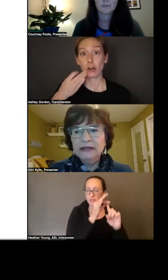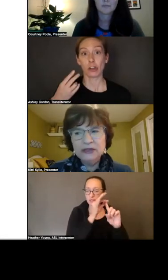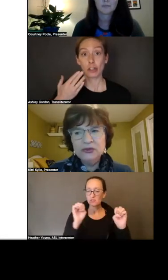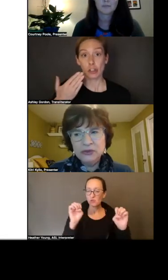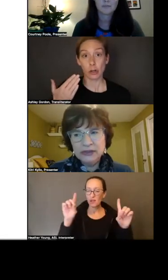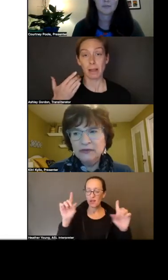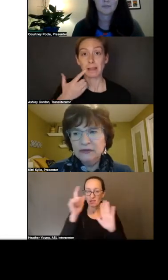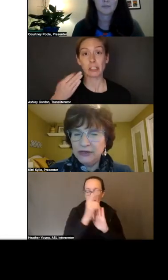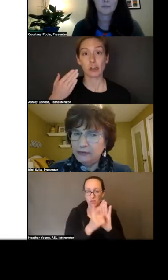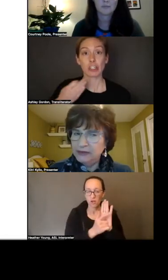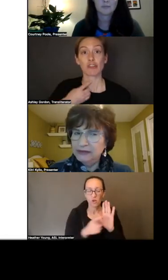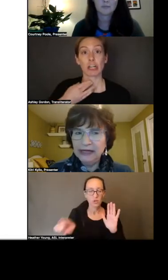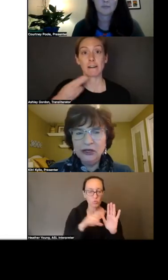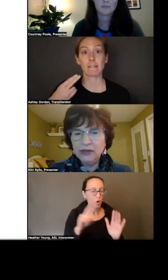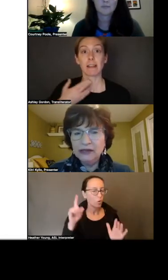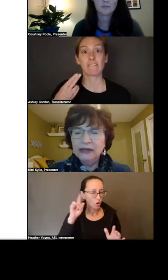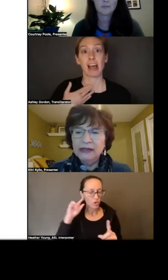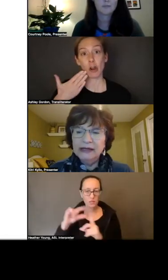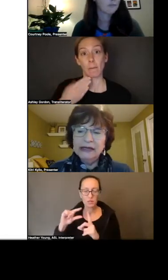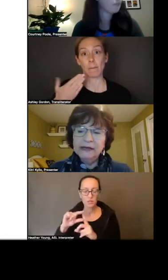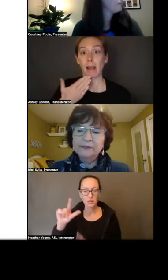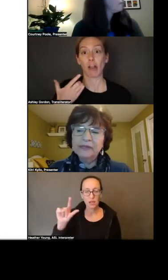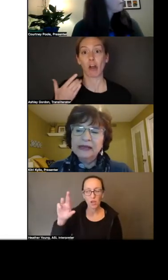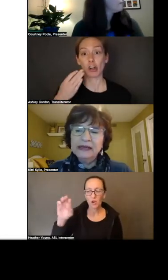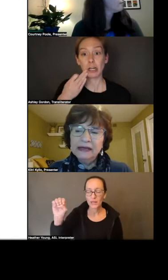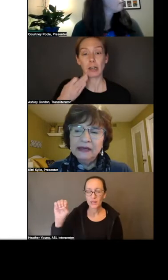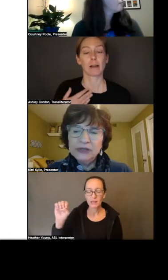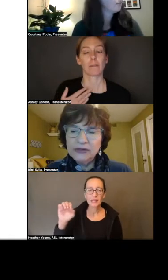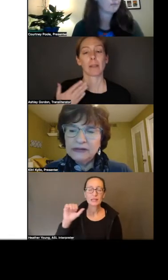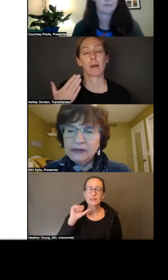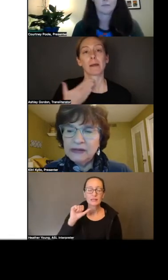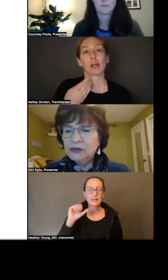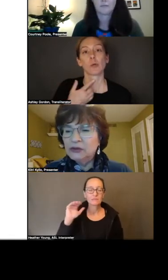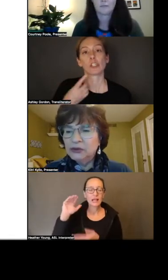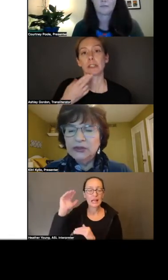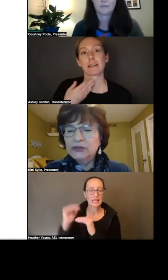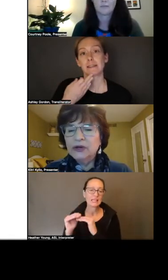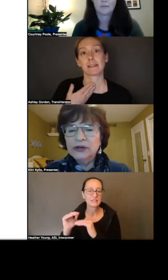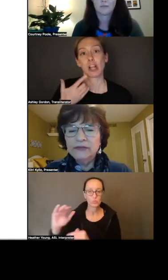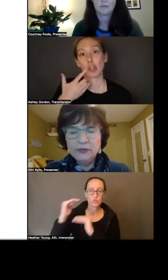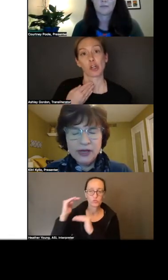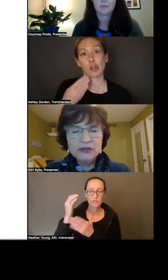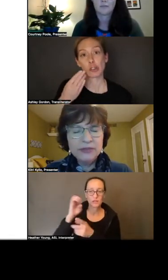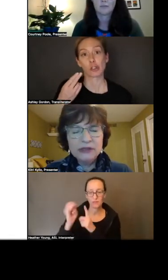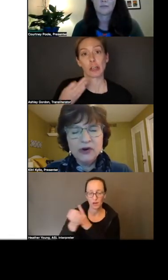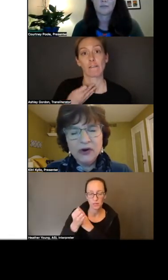"least restrictive environment," LRE, in which they say that learners have the right to be taught